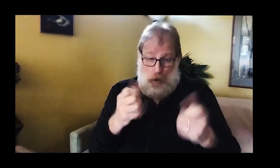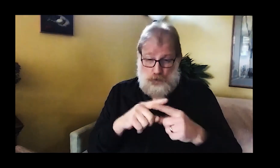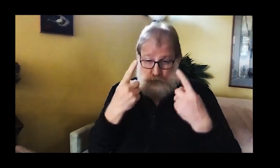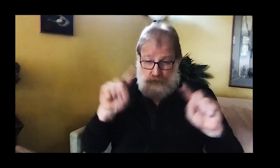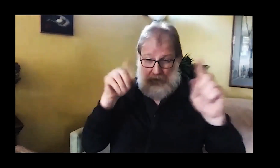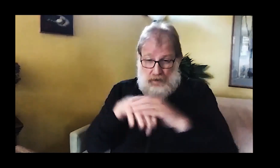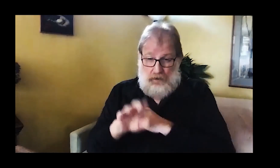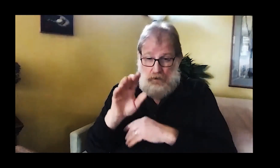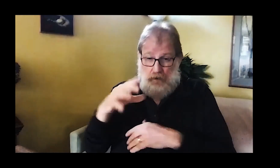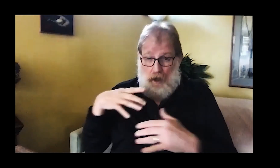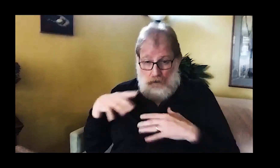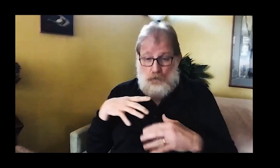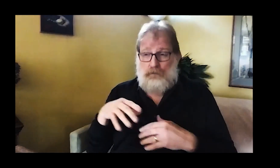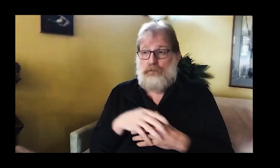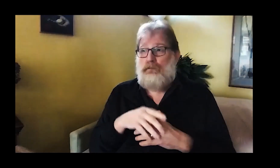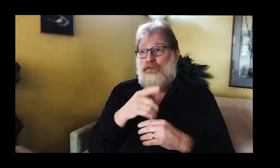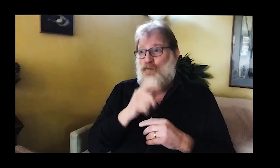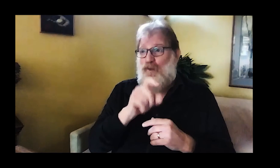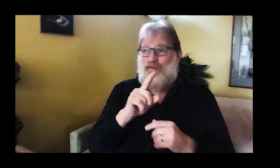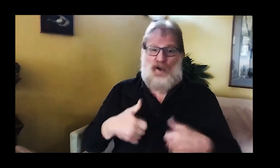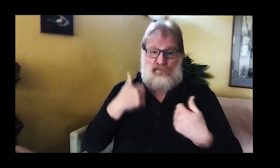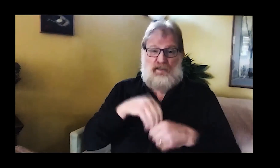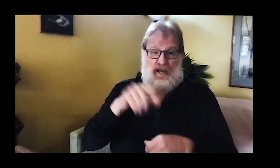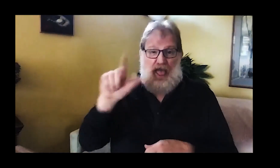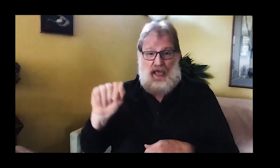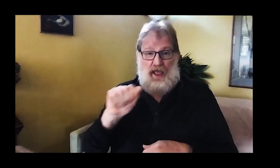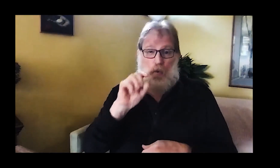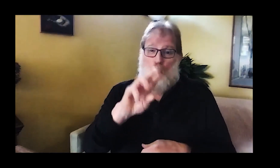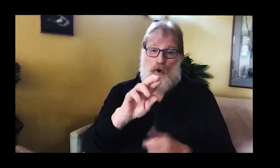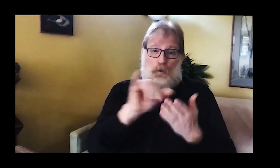If you want to succeed in Hollywood, you really have to - you know - live in Los